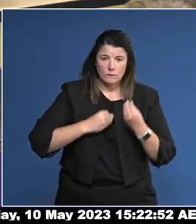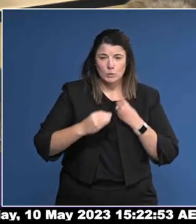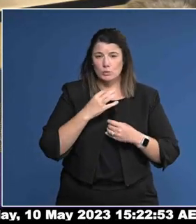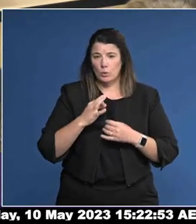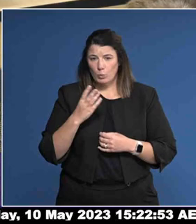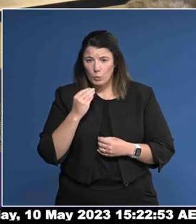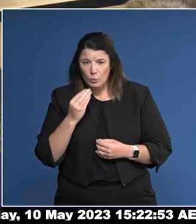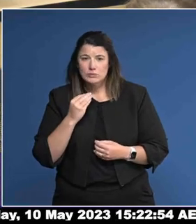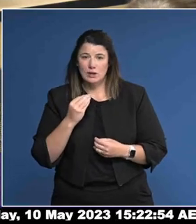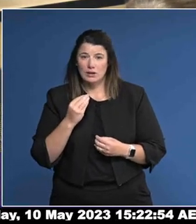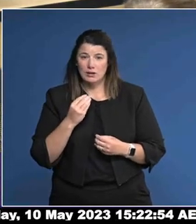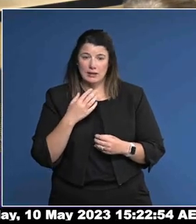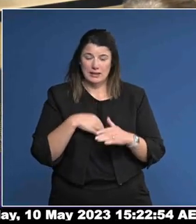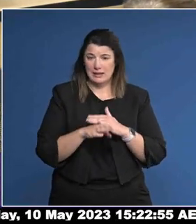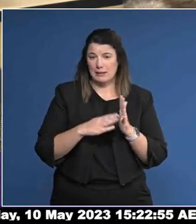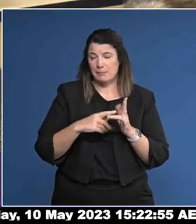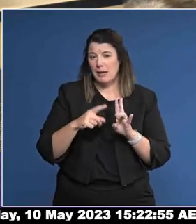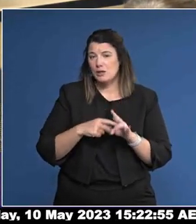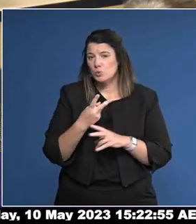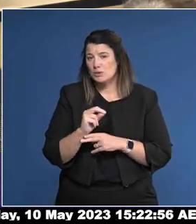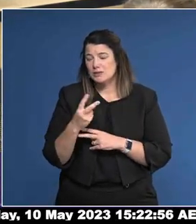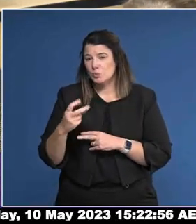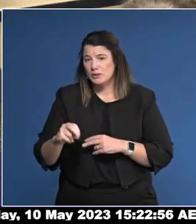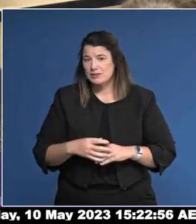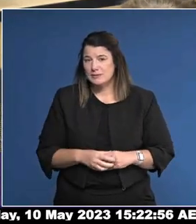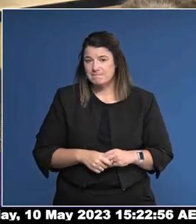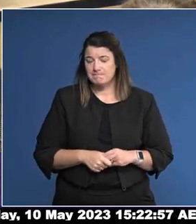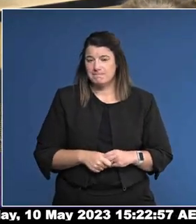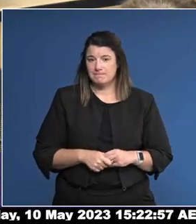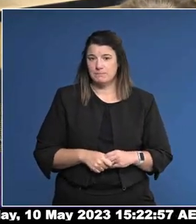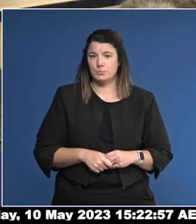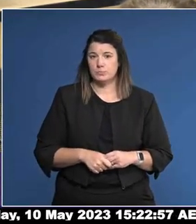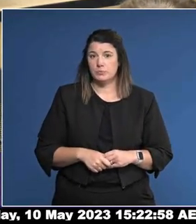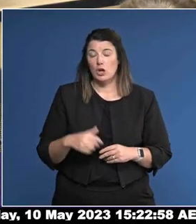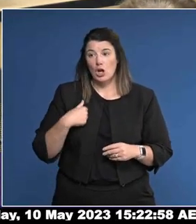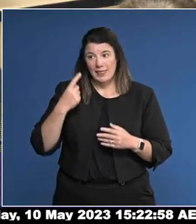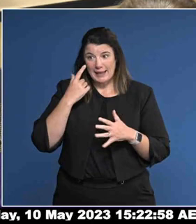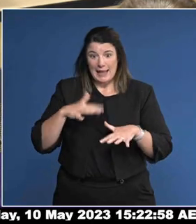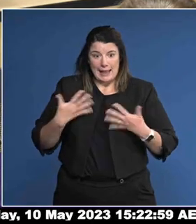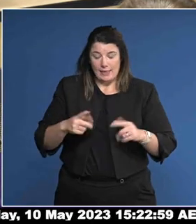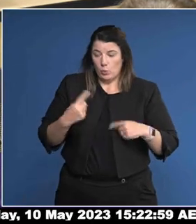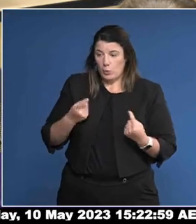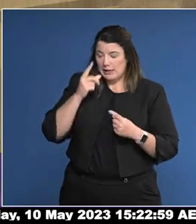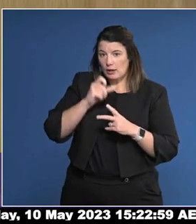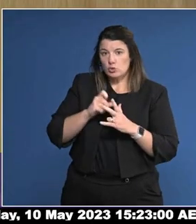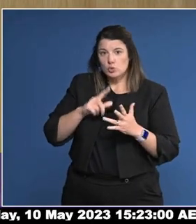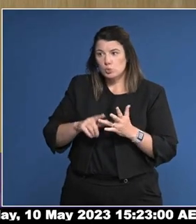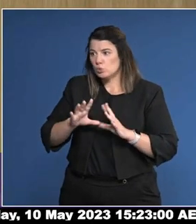I think anything that we can do to prevent distress and jeopardy to children is